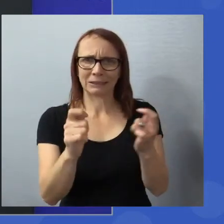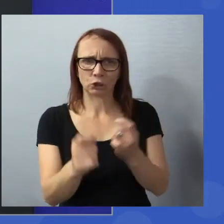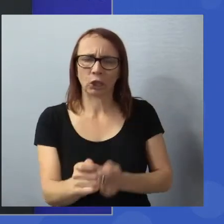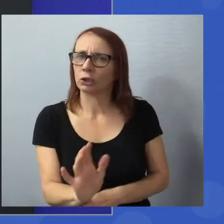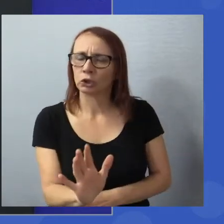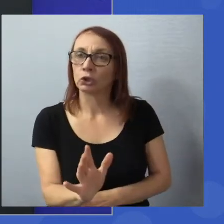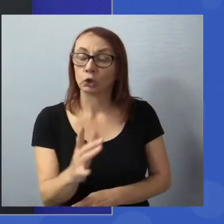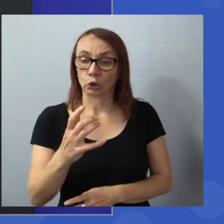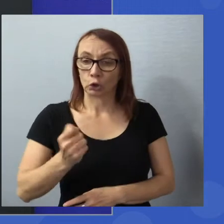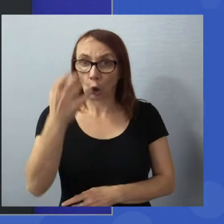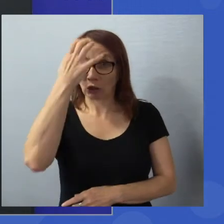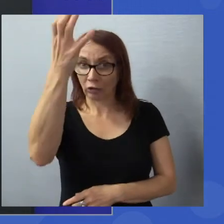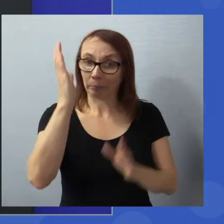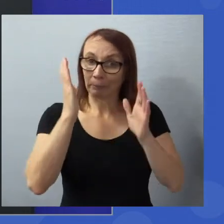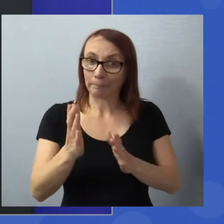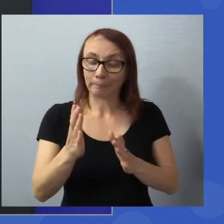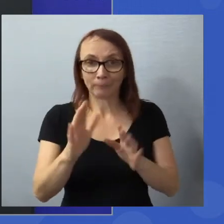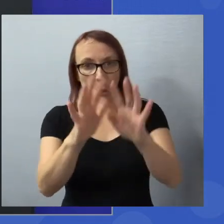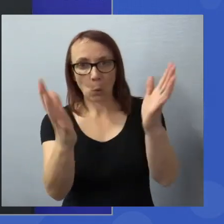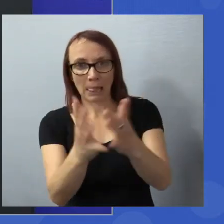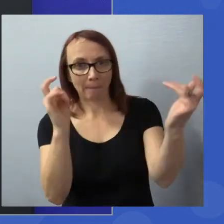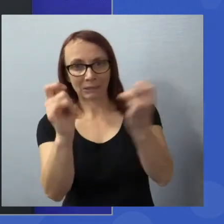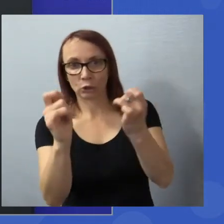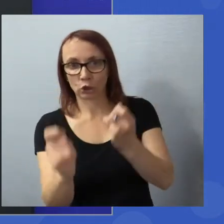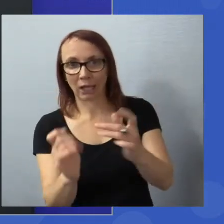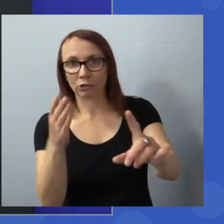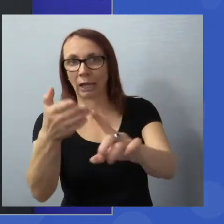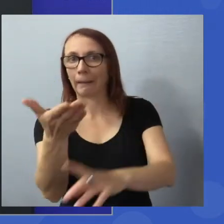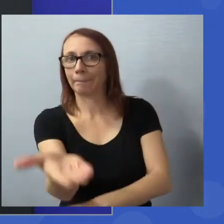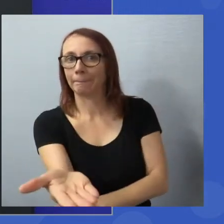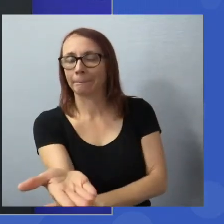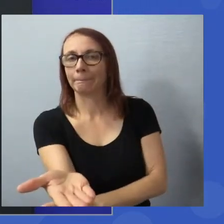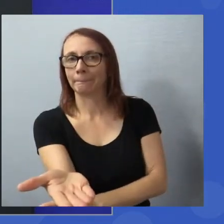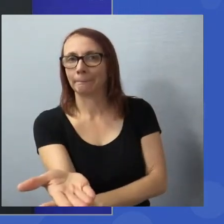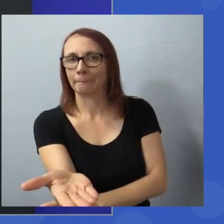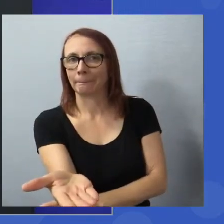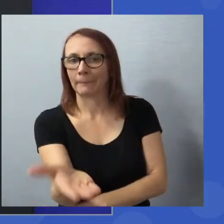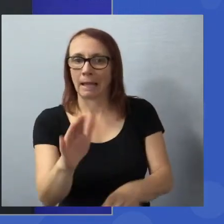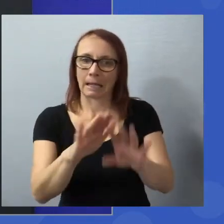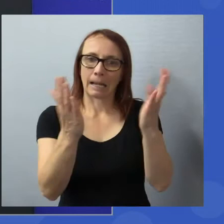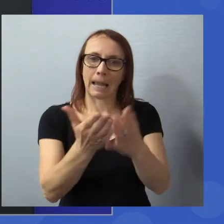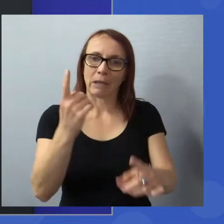the Scottish government is to take serious declaration seriously it's their clinician or reclaimer emergency how is that compatible with